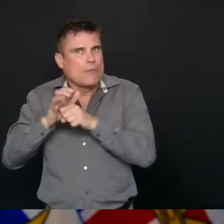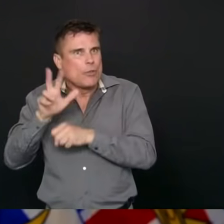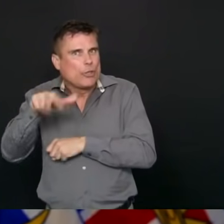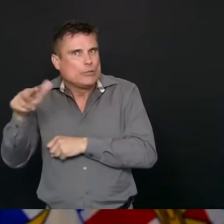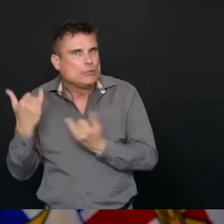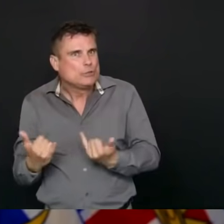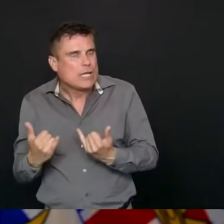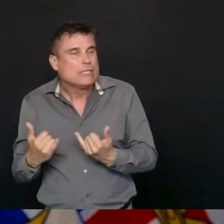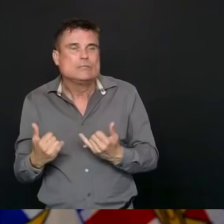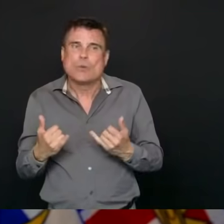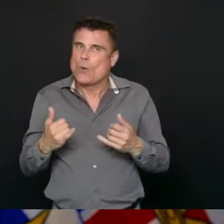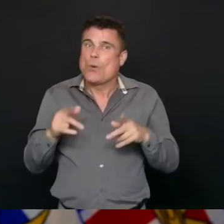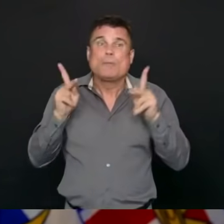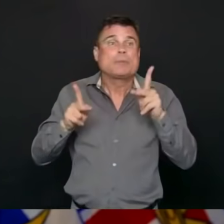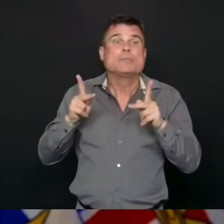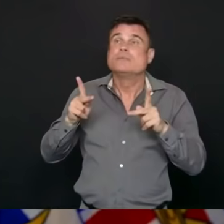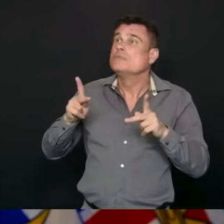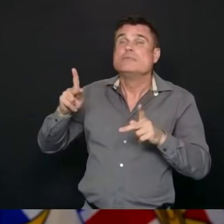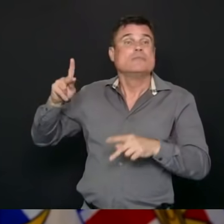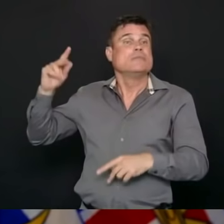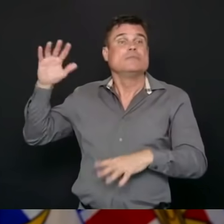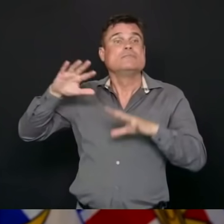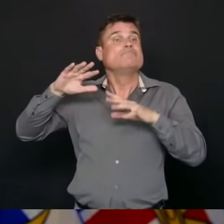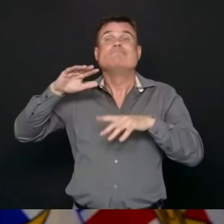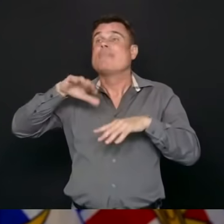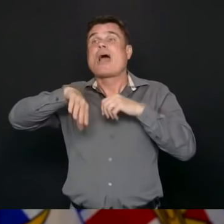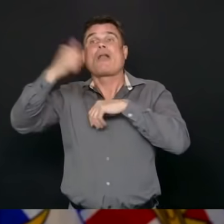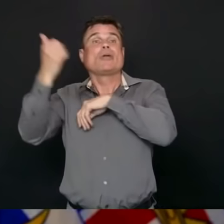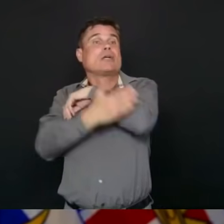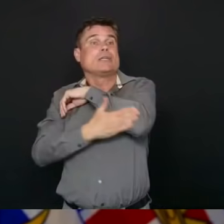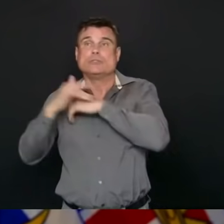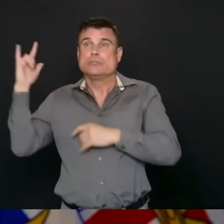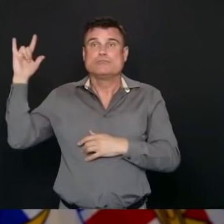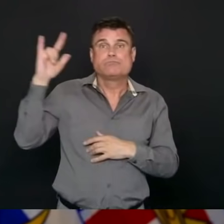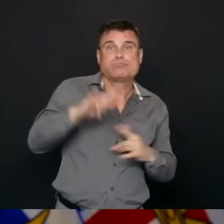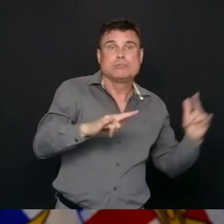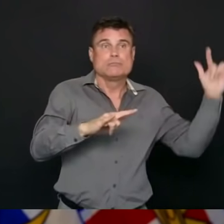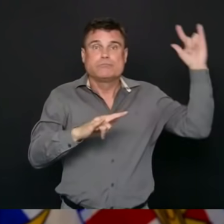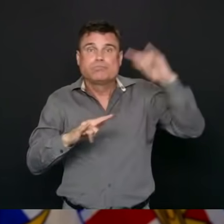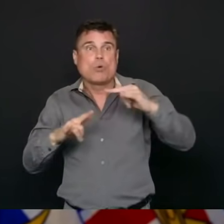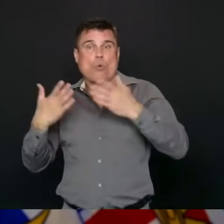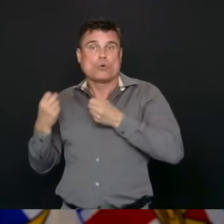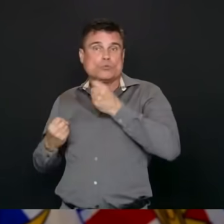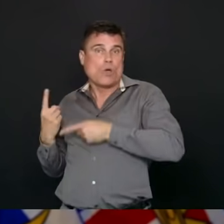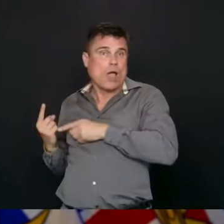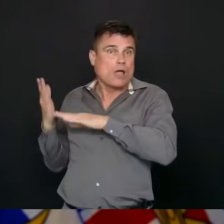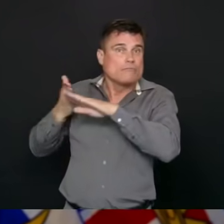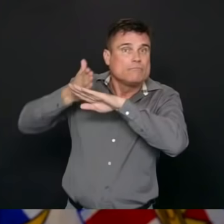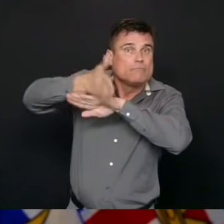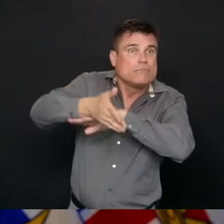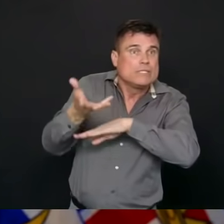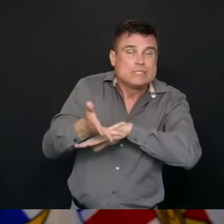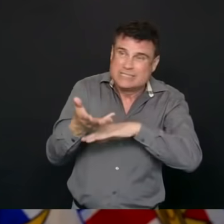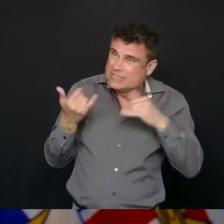returning from country still in the throes of a serious upswing in cases. We need to be mindful of that